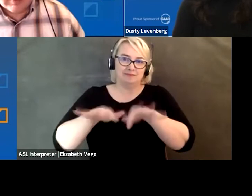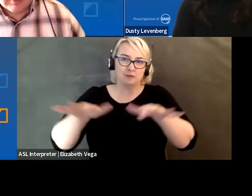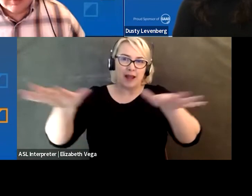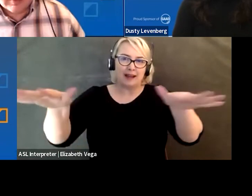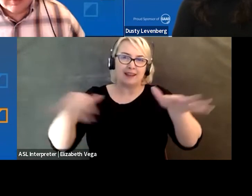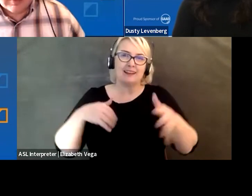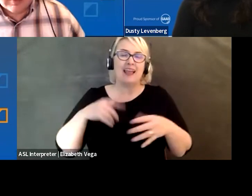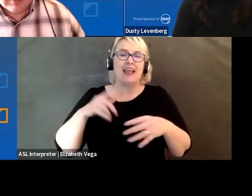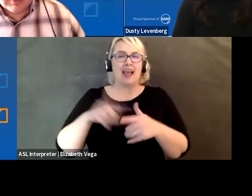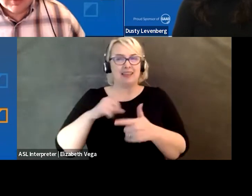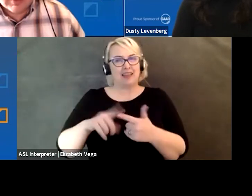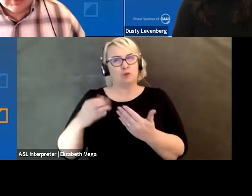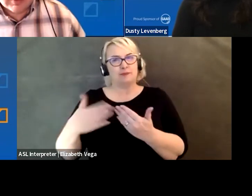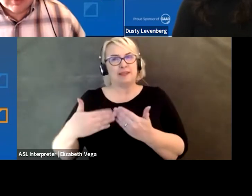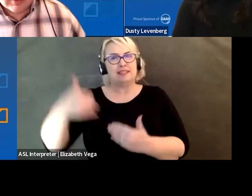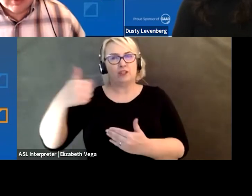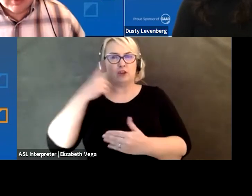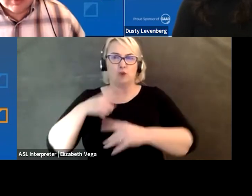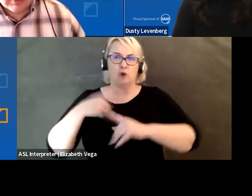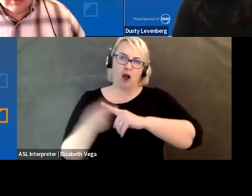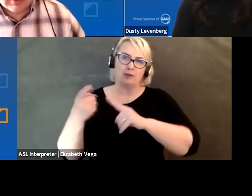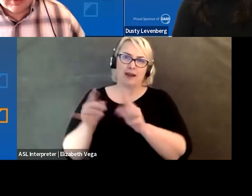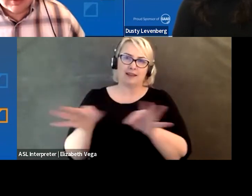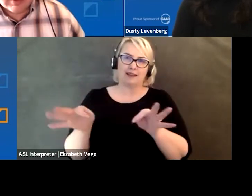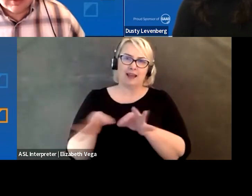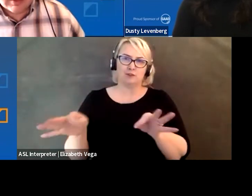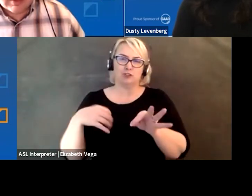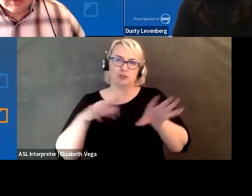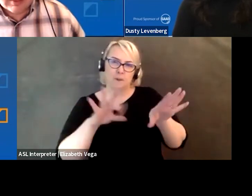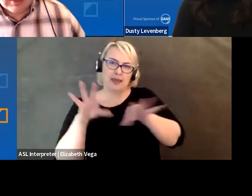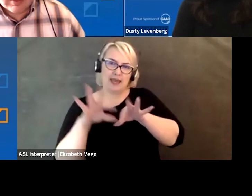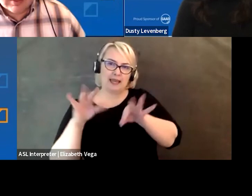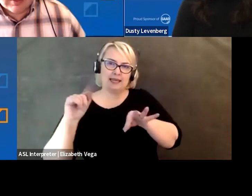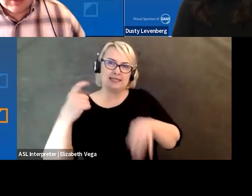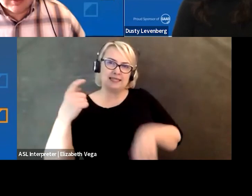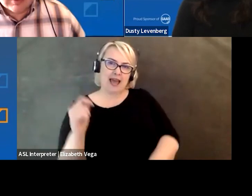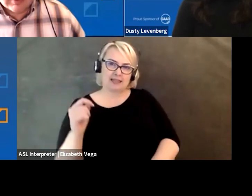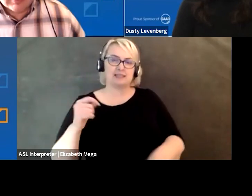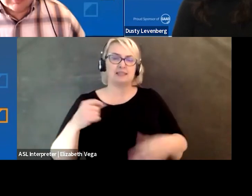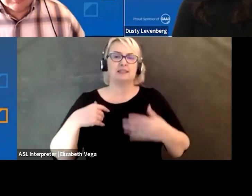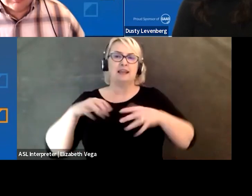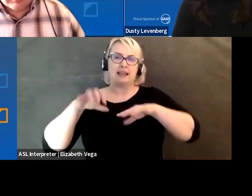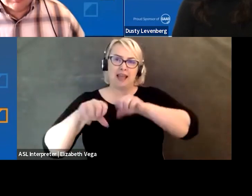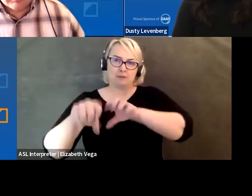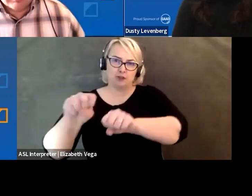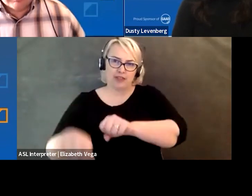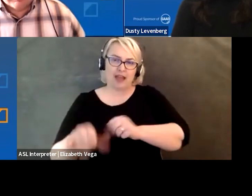that text from that and copy it into captioning like if I'm making a video.